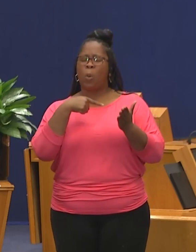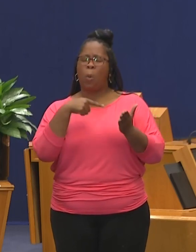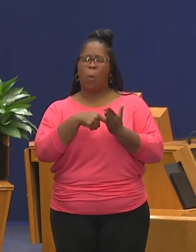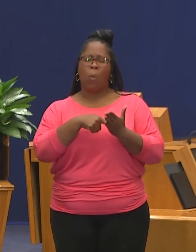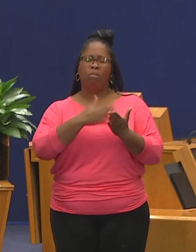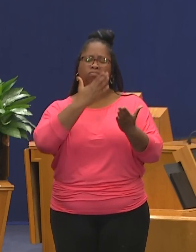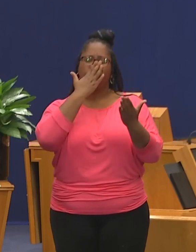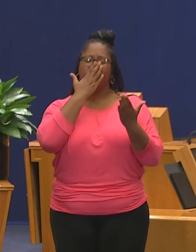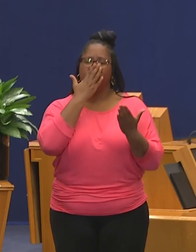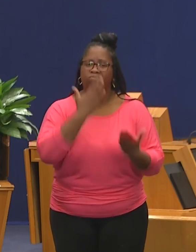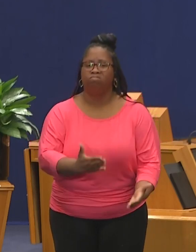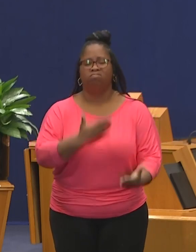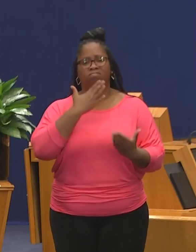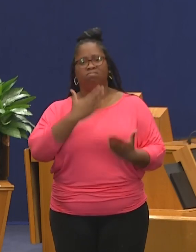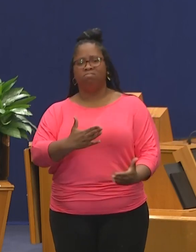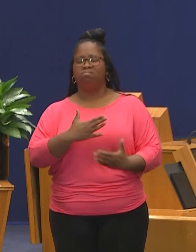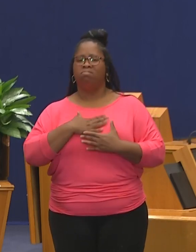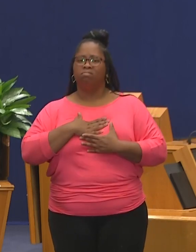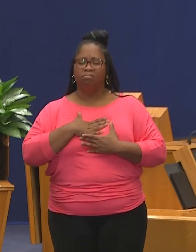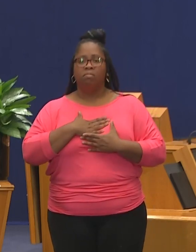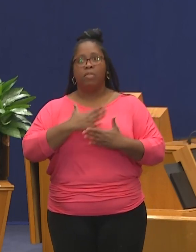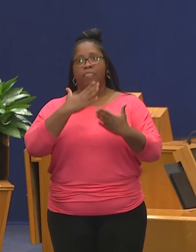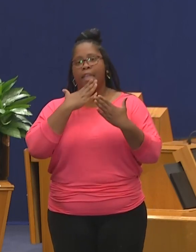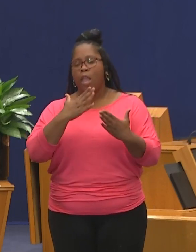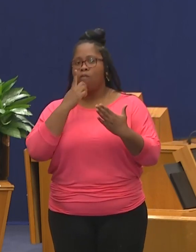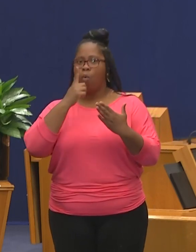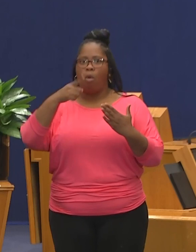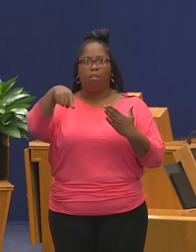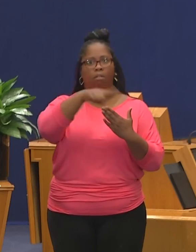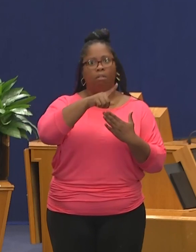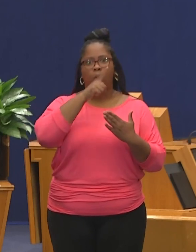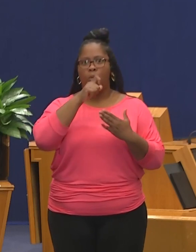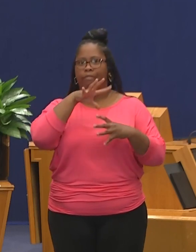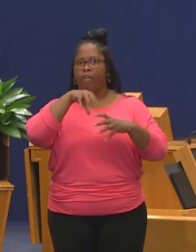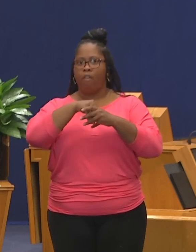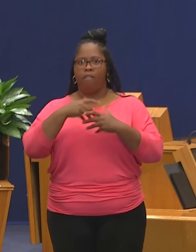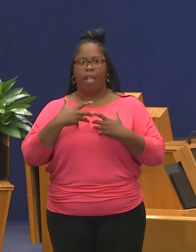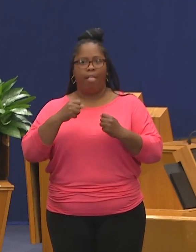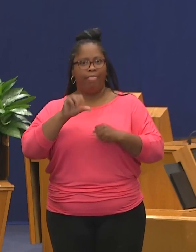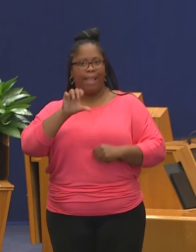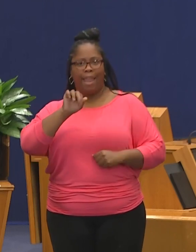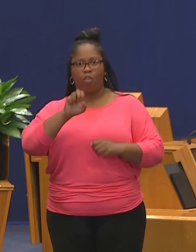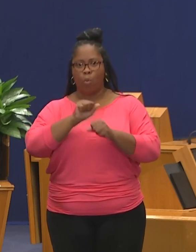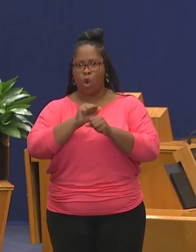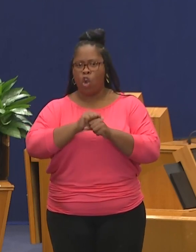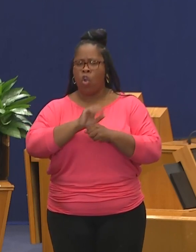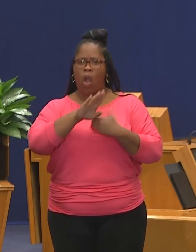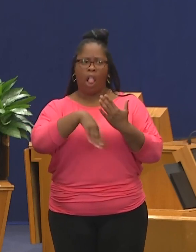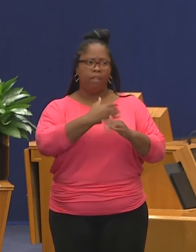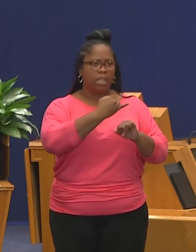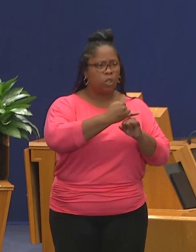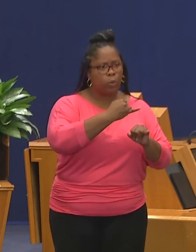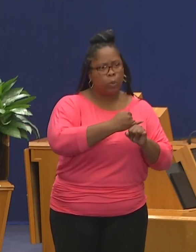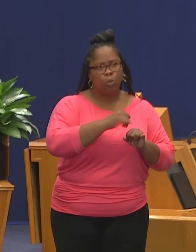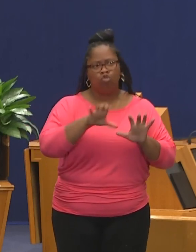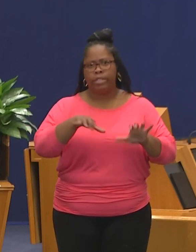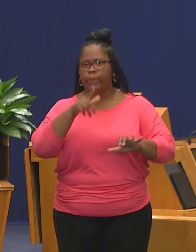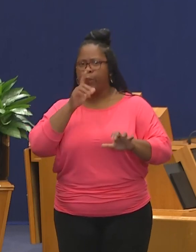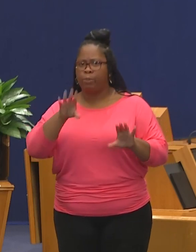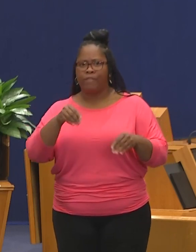PANDEMIC AND WE ALL OWE THEM AN ENORMOUS DEBT OF GRATITUDE. SO THANK YOU TO EVERYBODY WHO'S